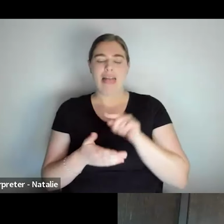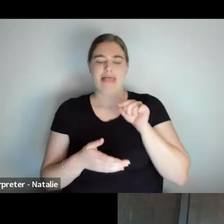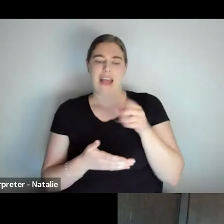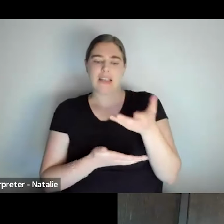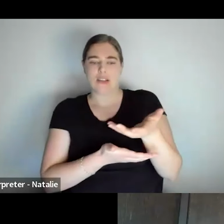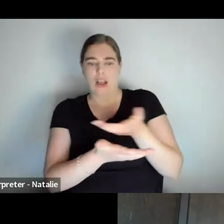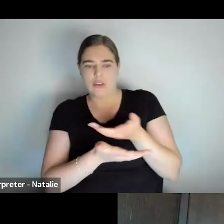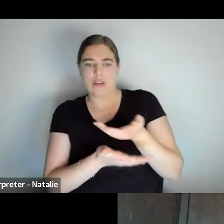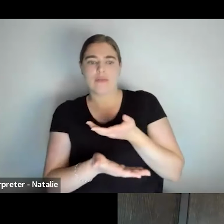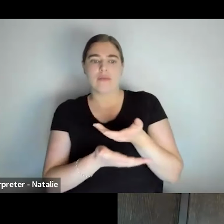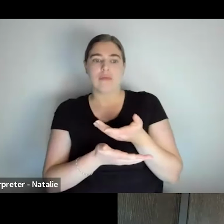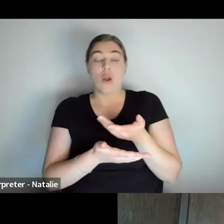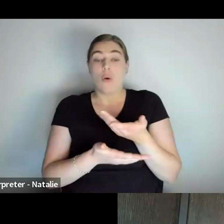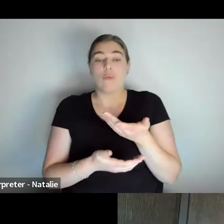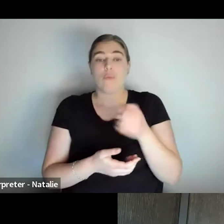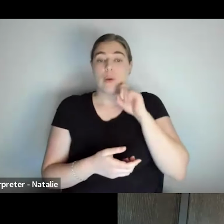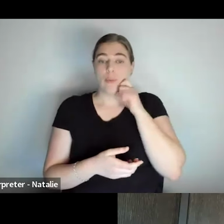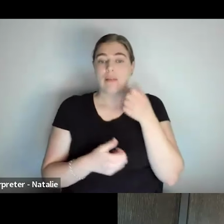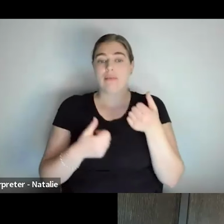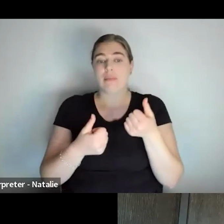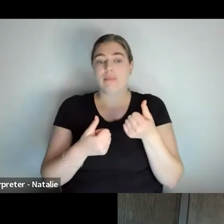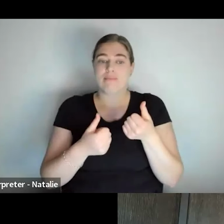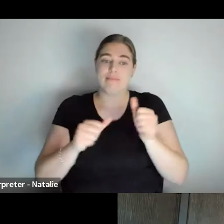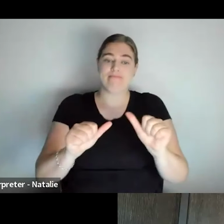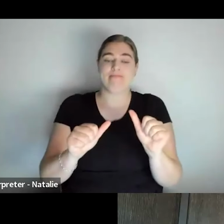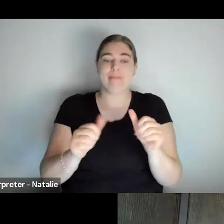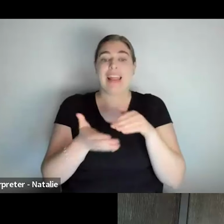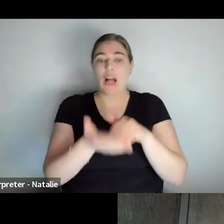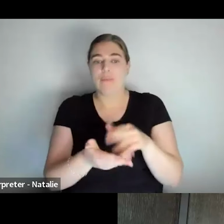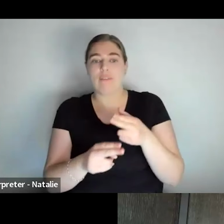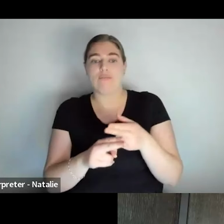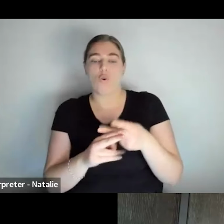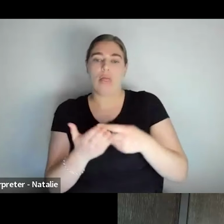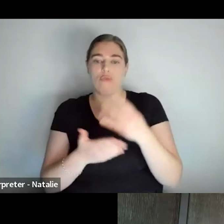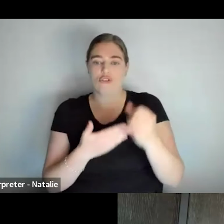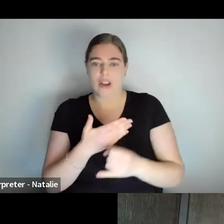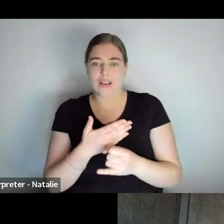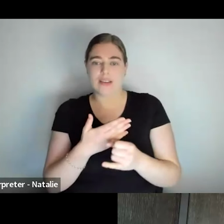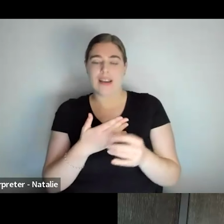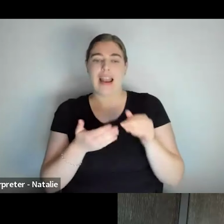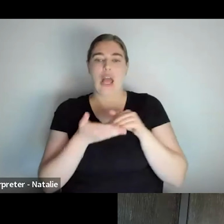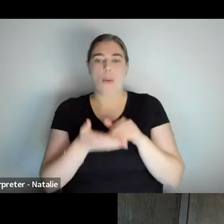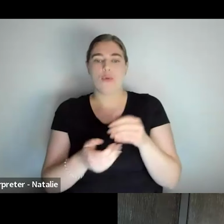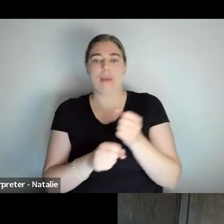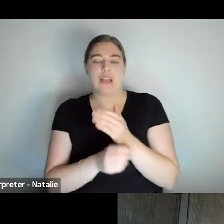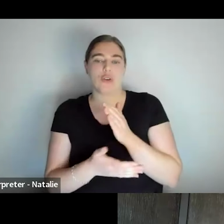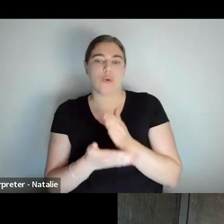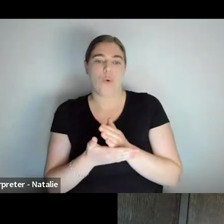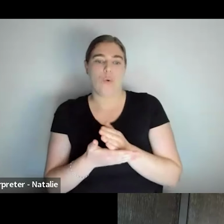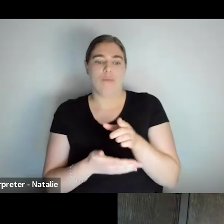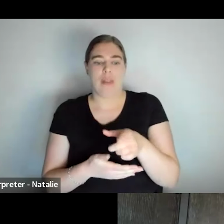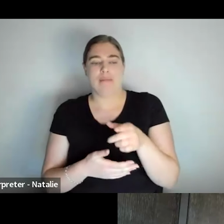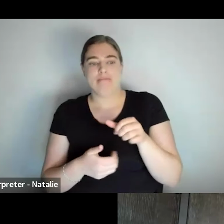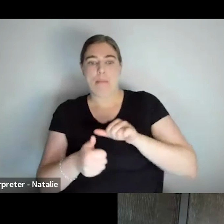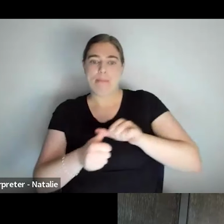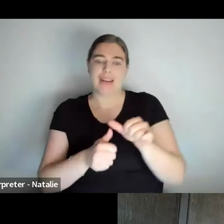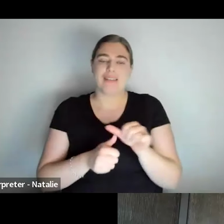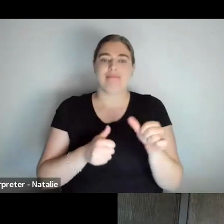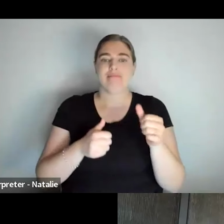be very productive and useful for projects. And help make sure they are better, stronger,